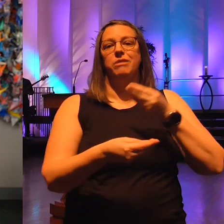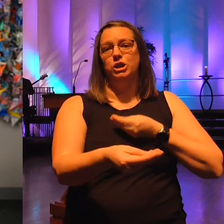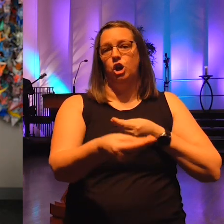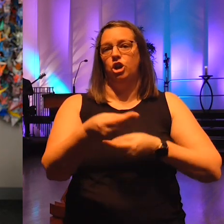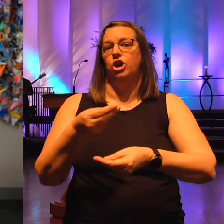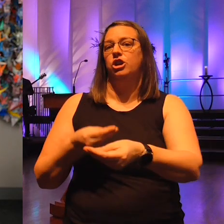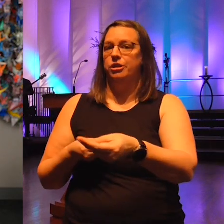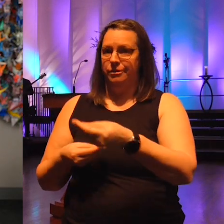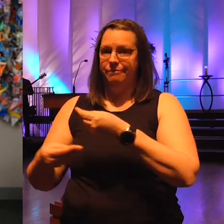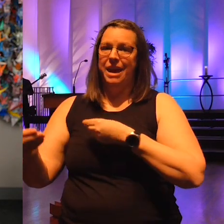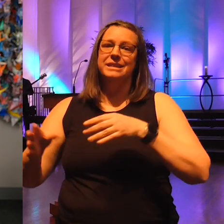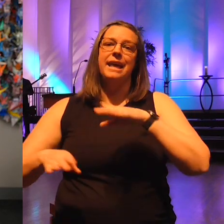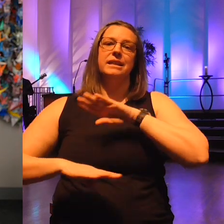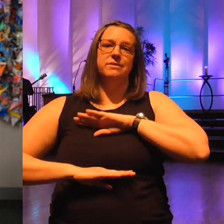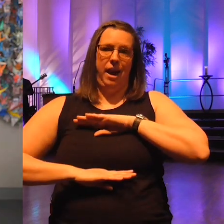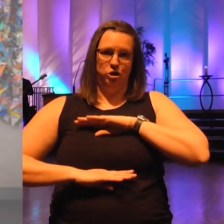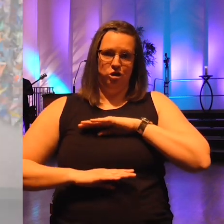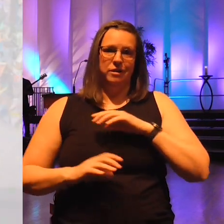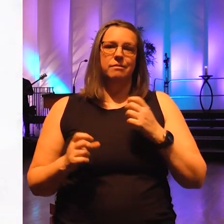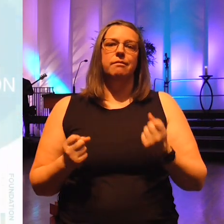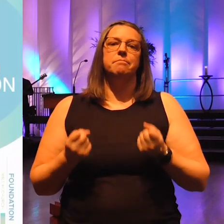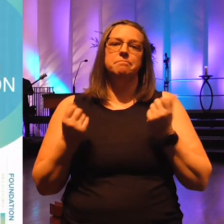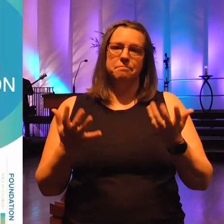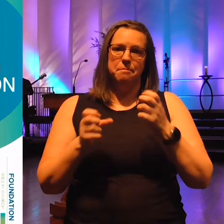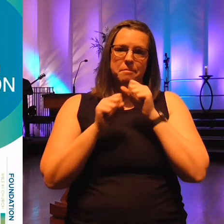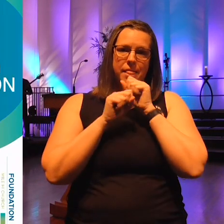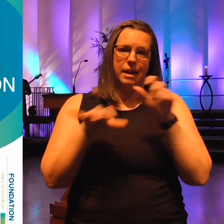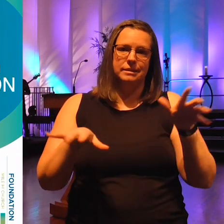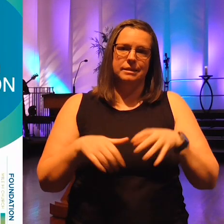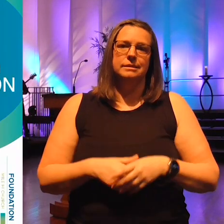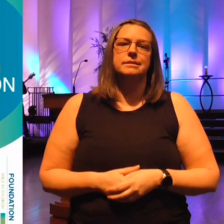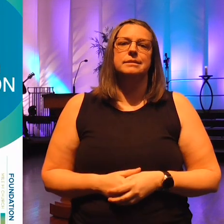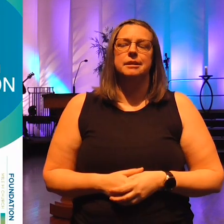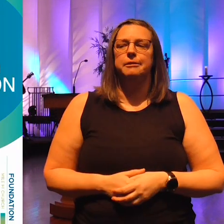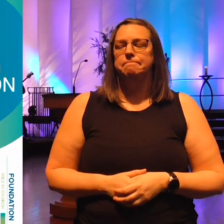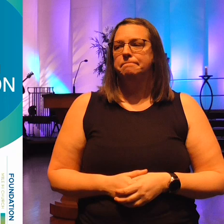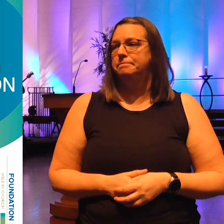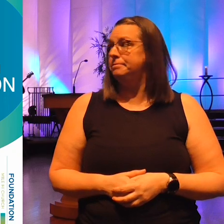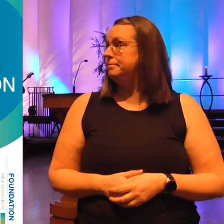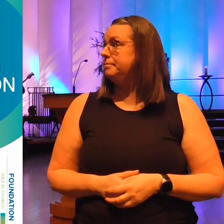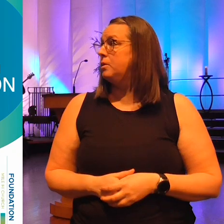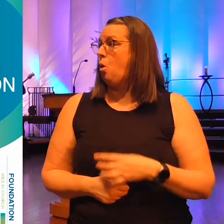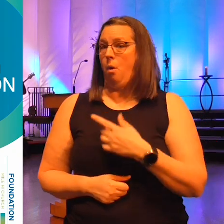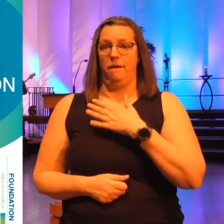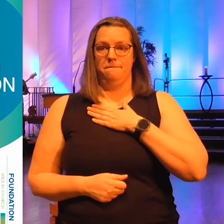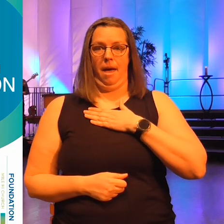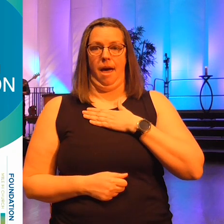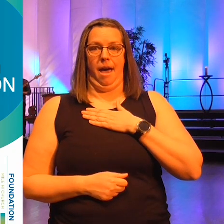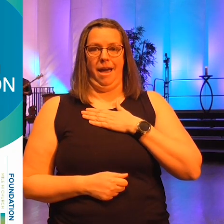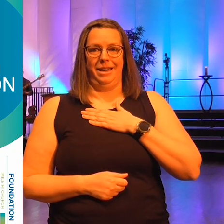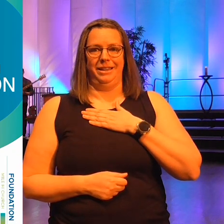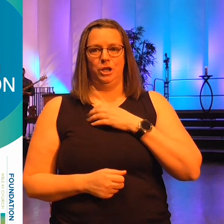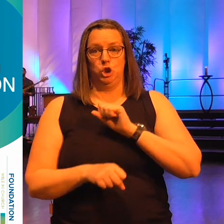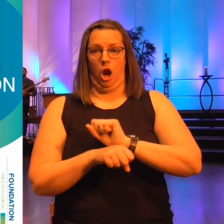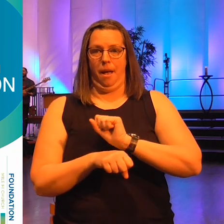and multiplied blessings one of my uh key jobs here at my high church is try to try and intu